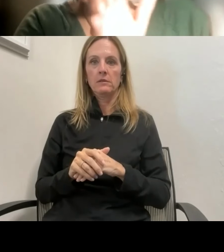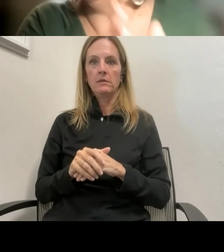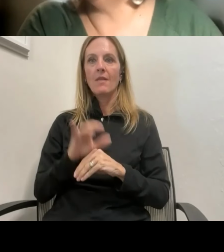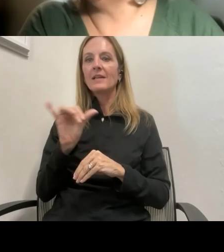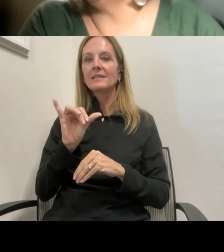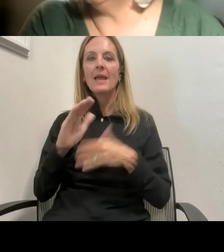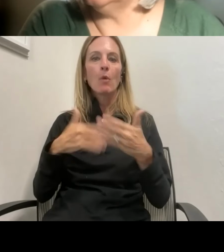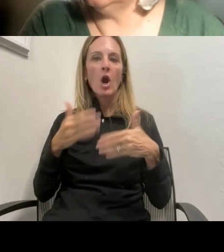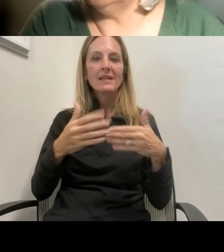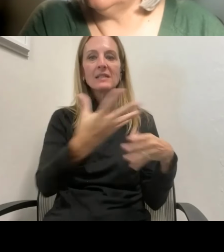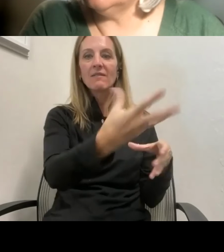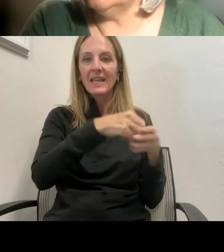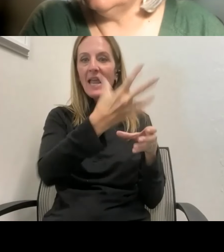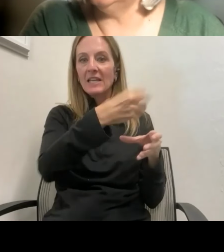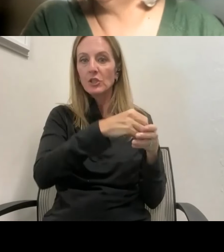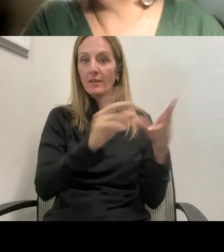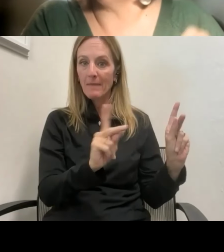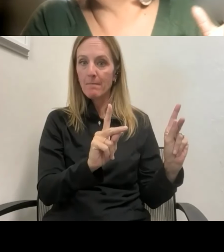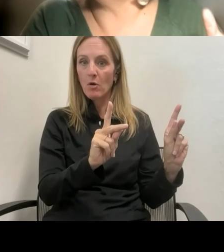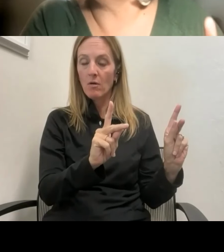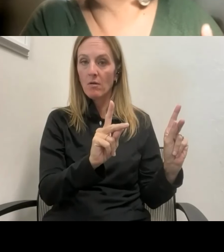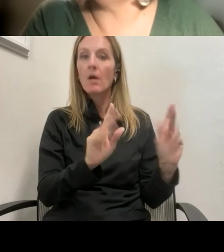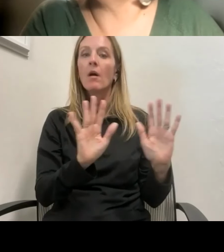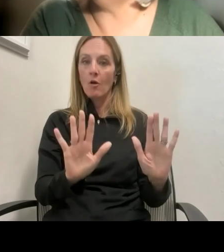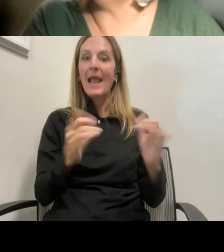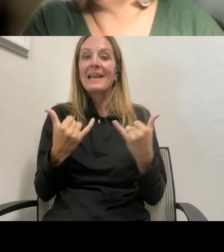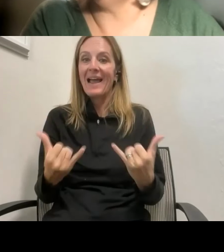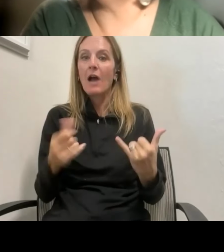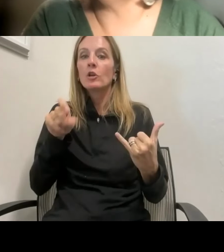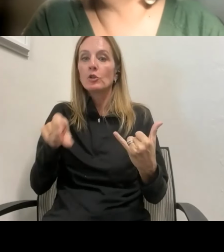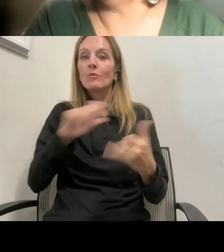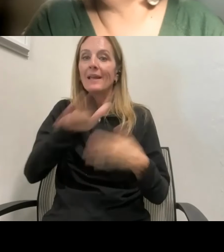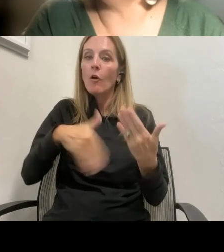all these people are aware and they're they have a role they have a role to help us